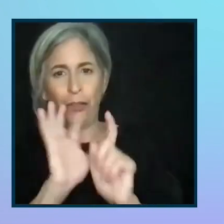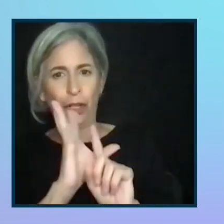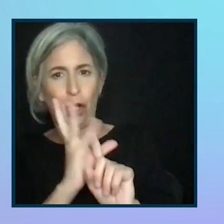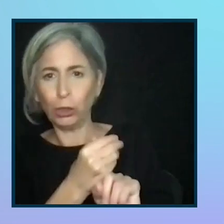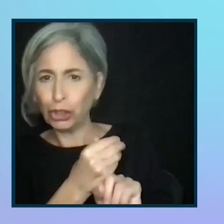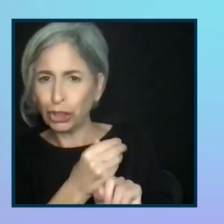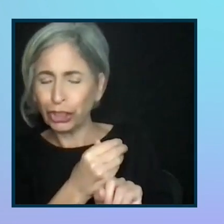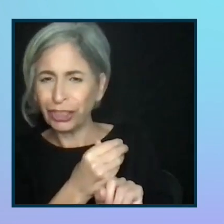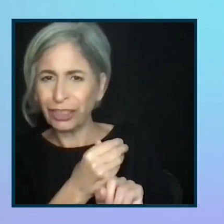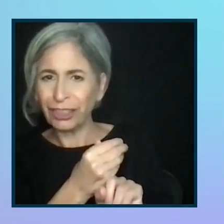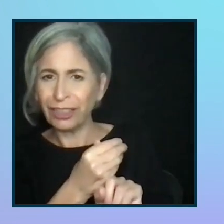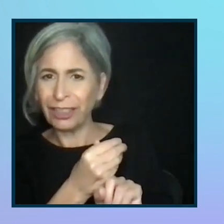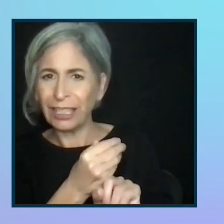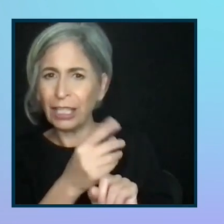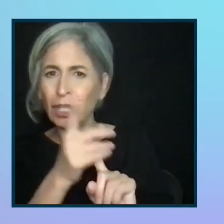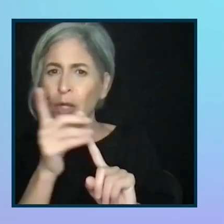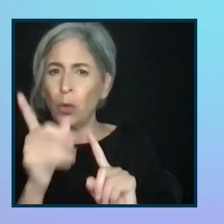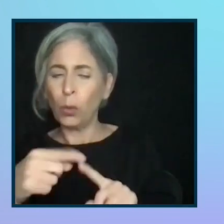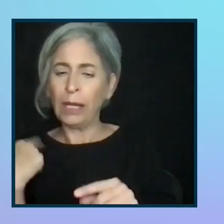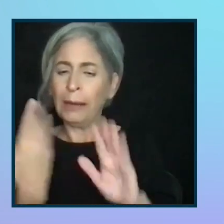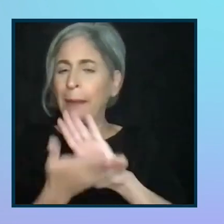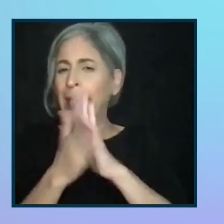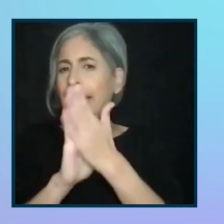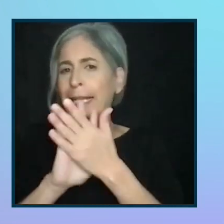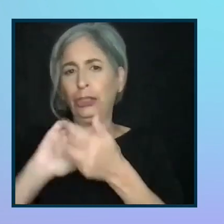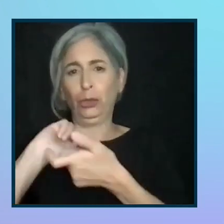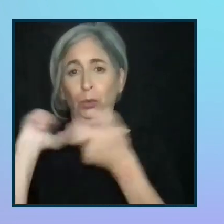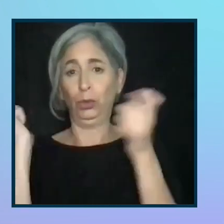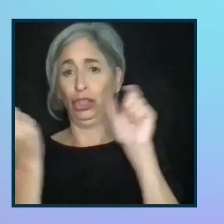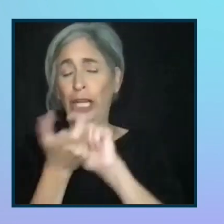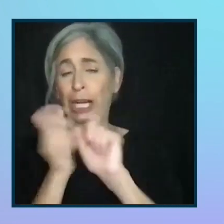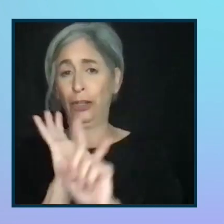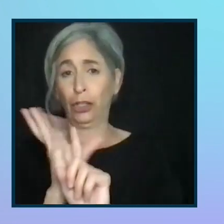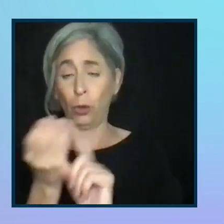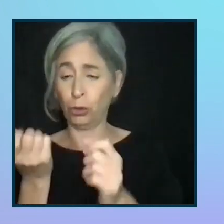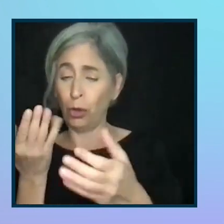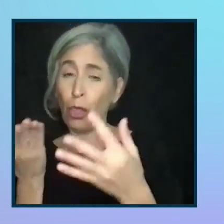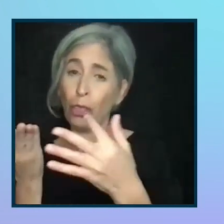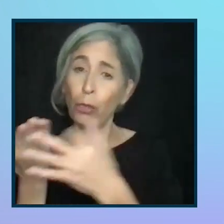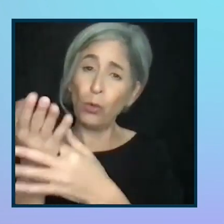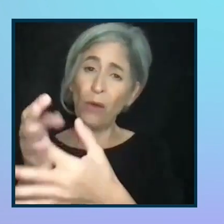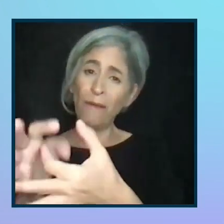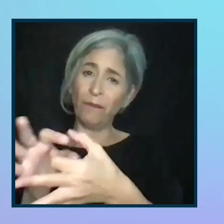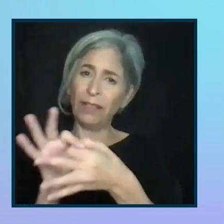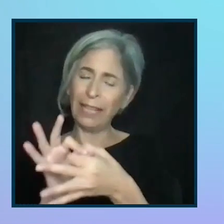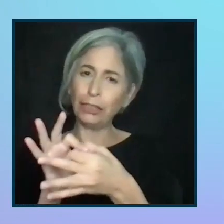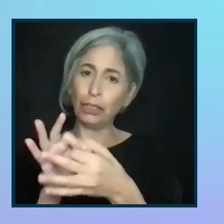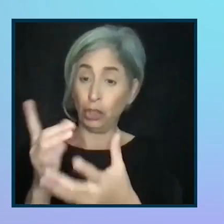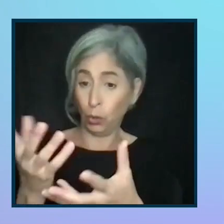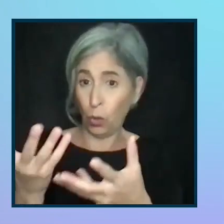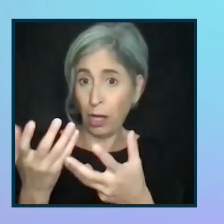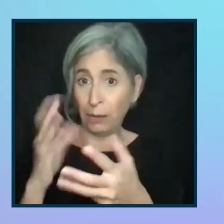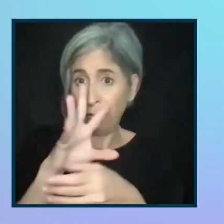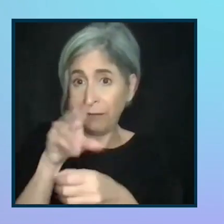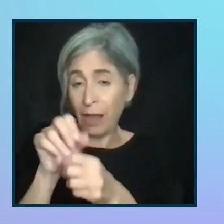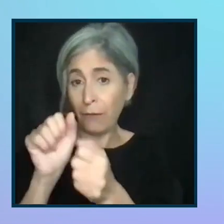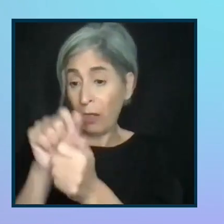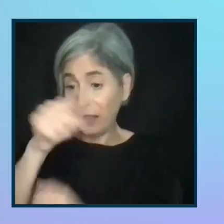and as we begin to change the culture through affiliation, through, do you wanna be part of this circle?